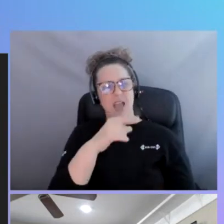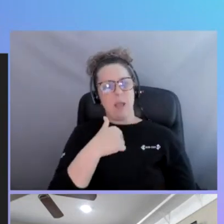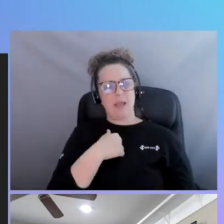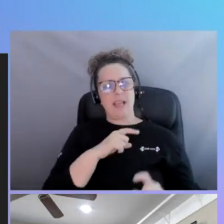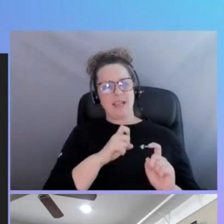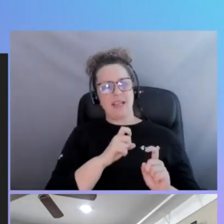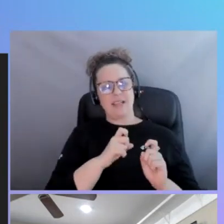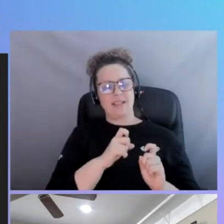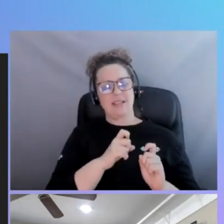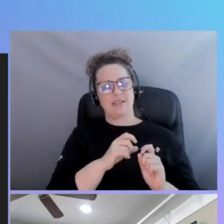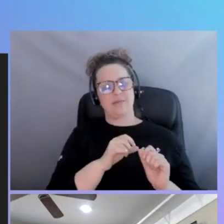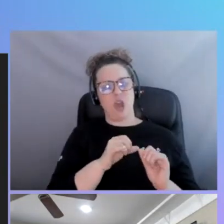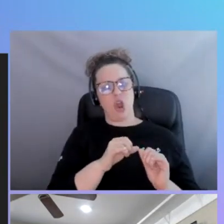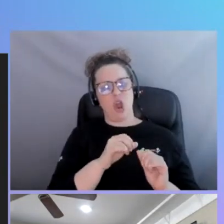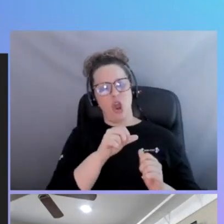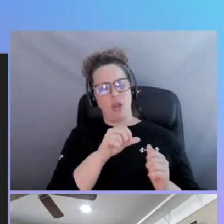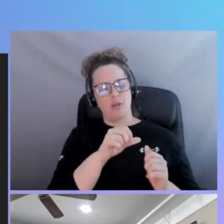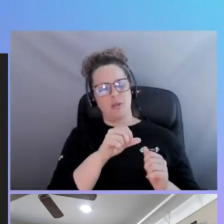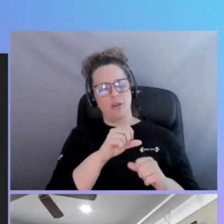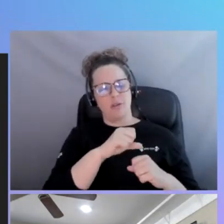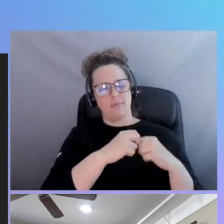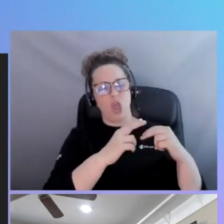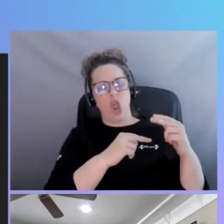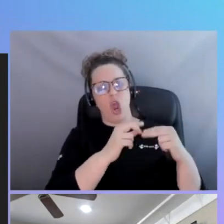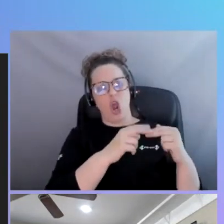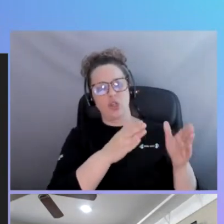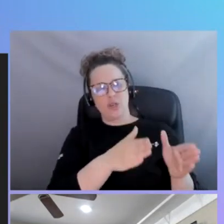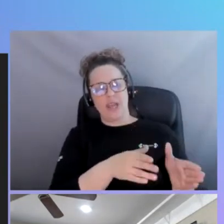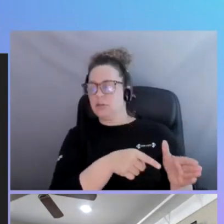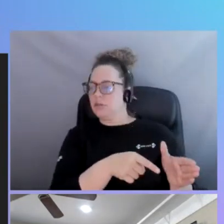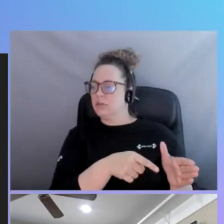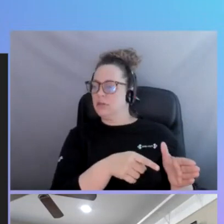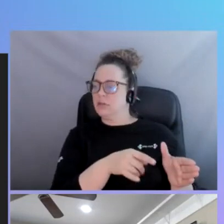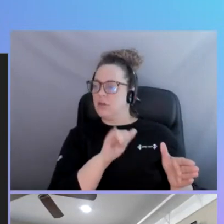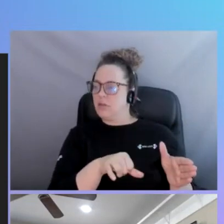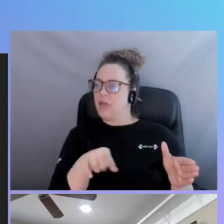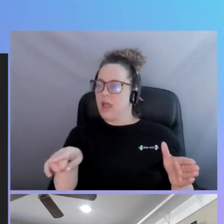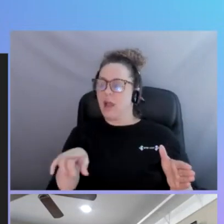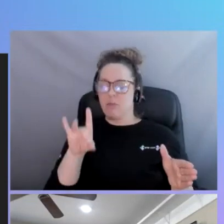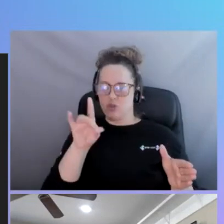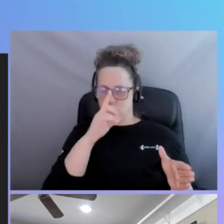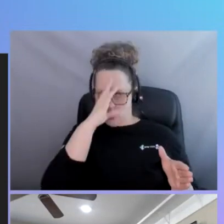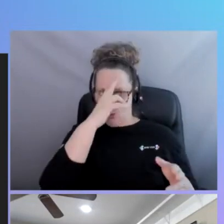should be able to go find that person. Um, we I already touched